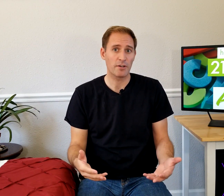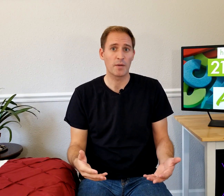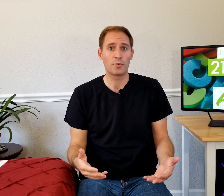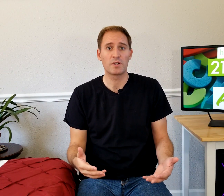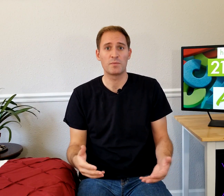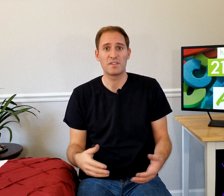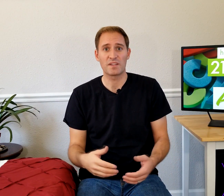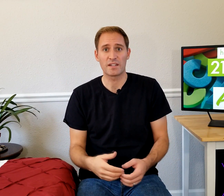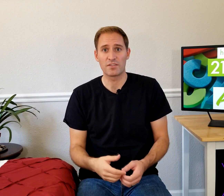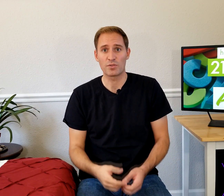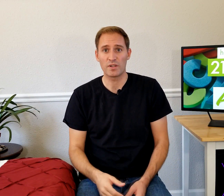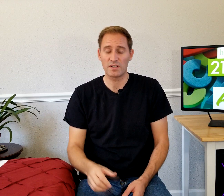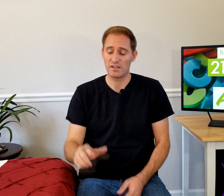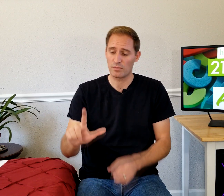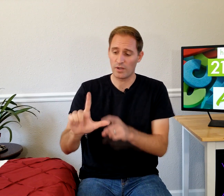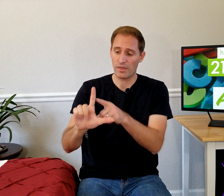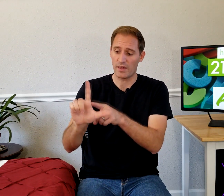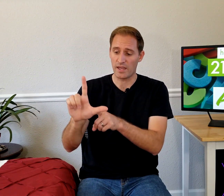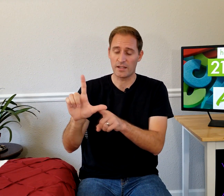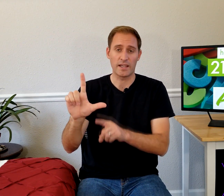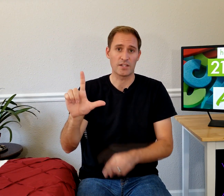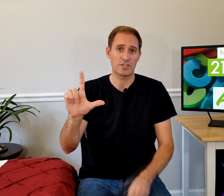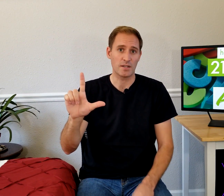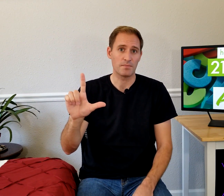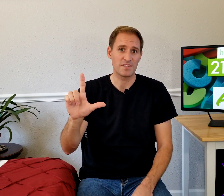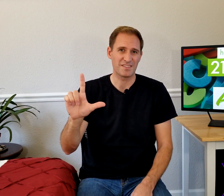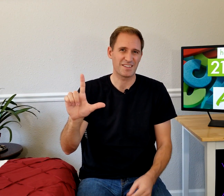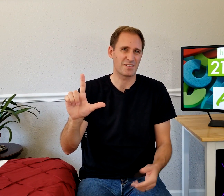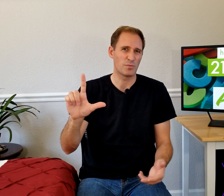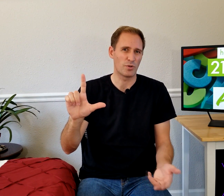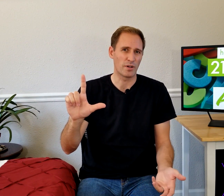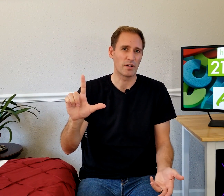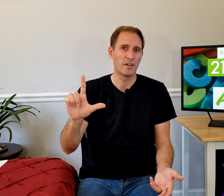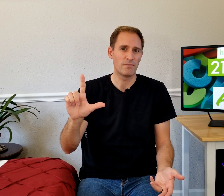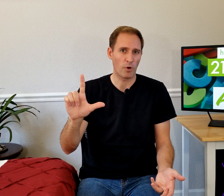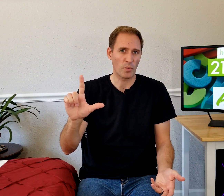I'm going to be signing the 20s with the L handshape since that's the more formal